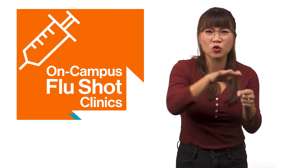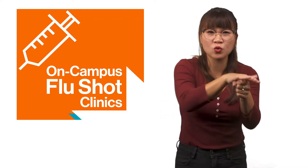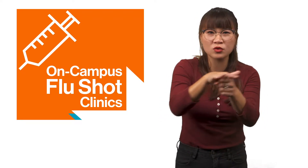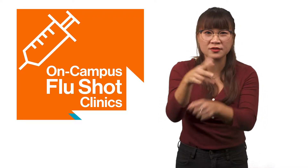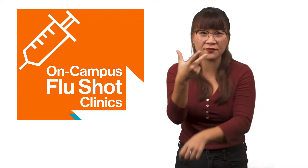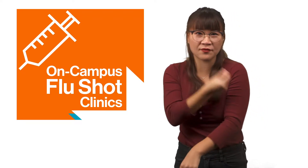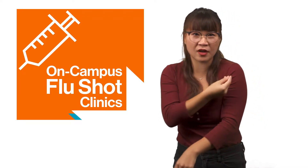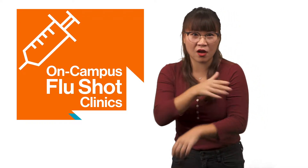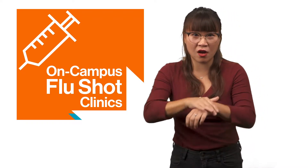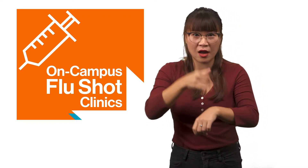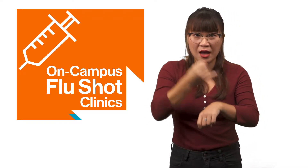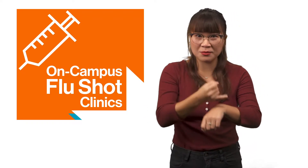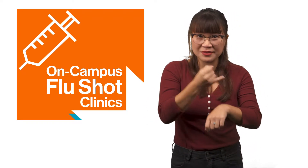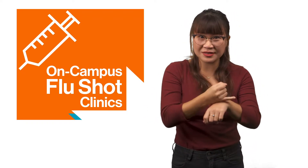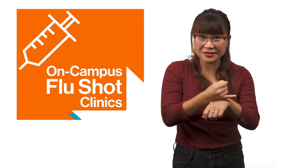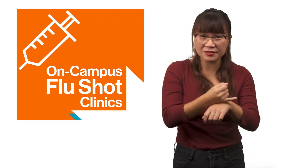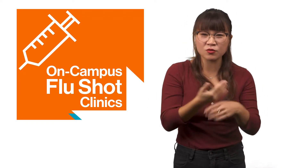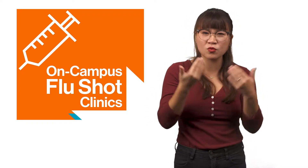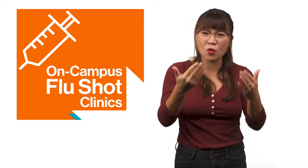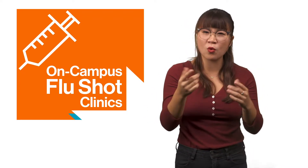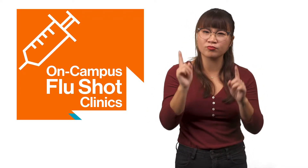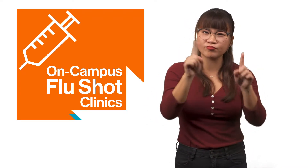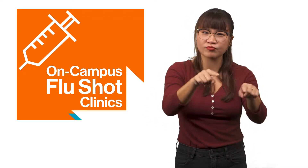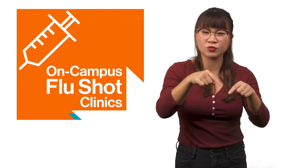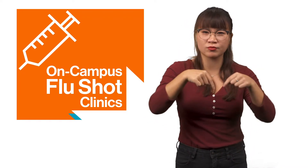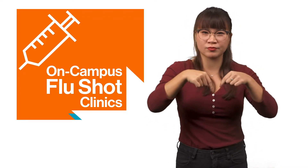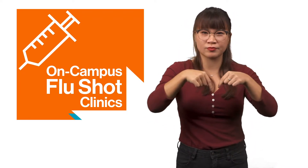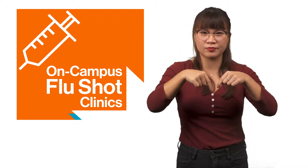To see the locations of vaccinations happening on campus,